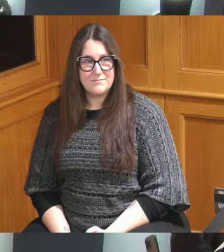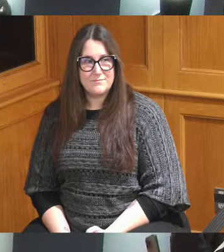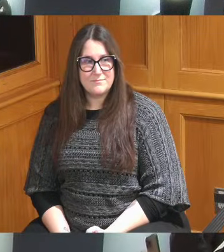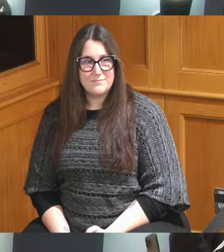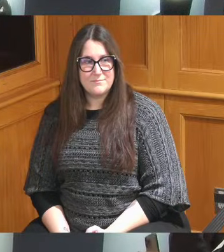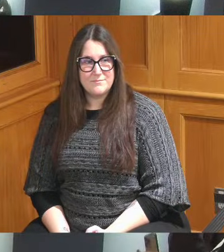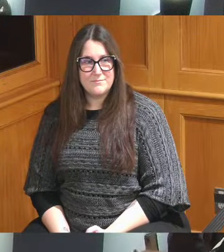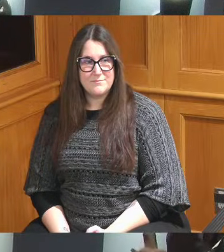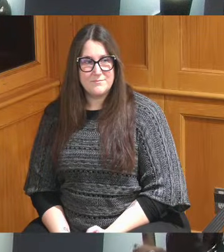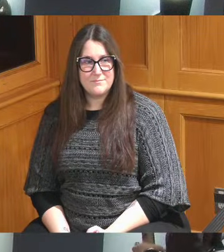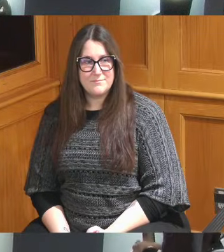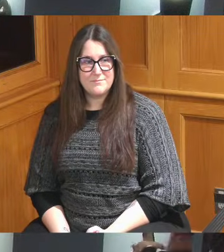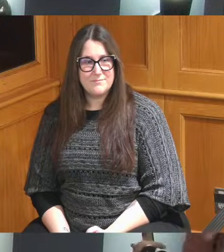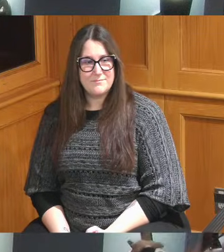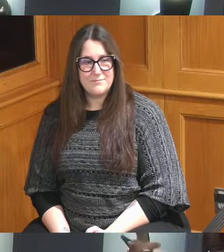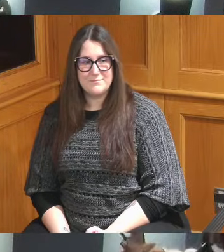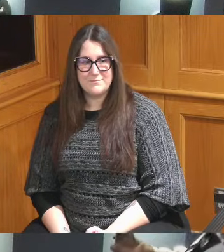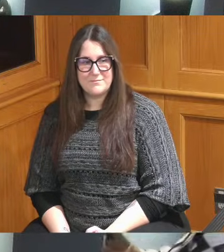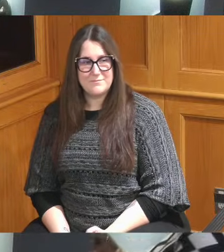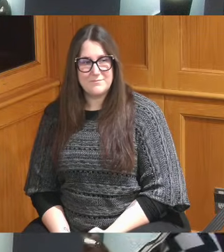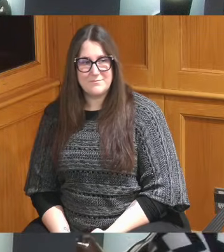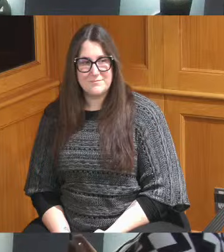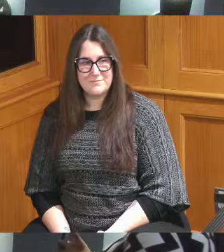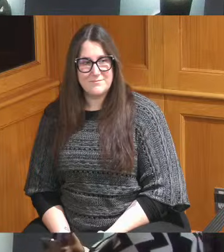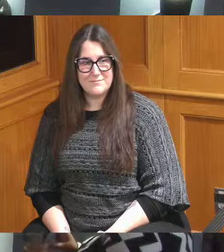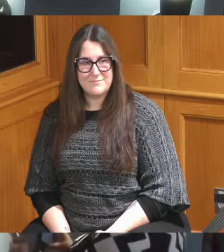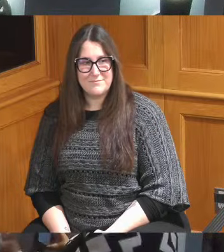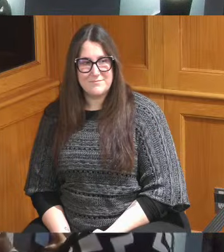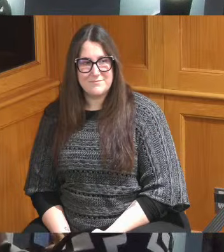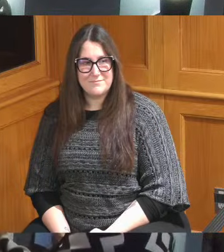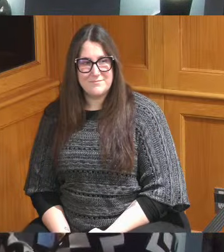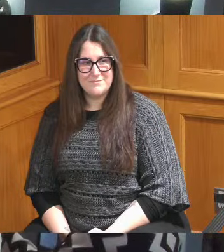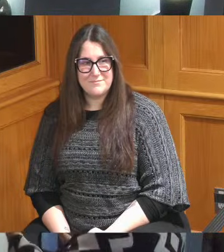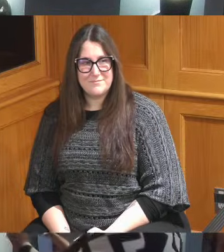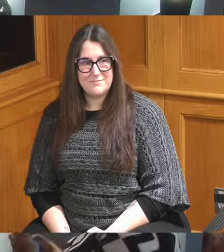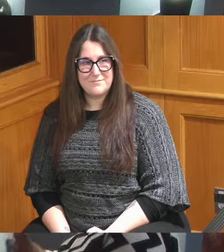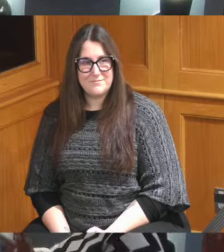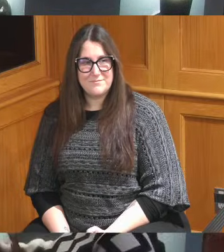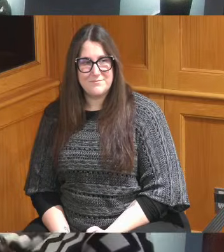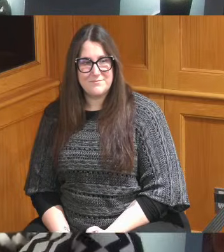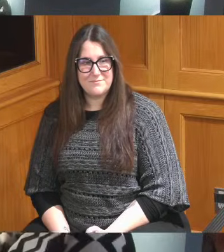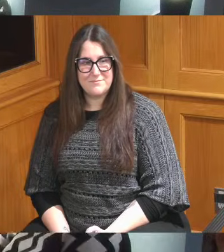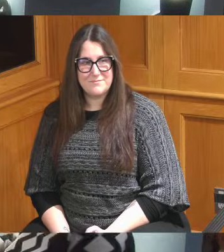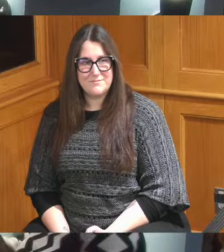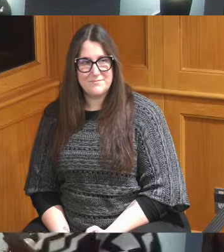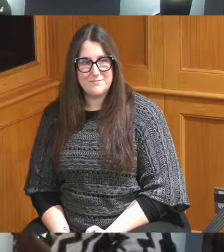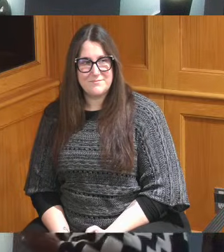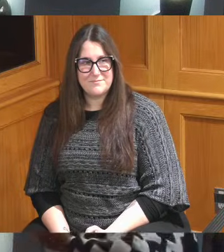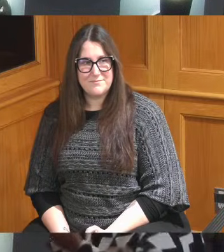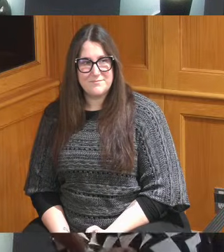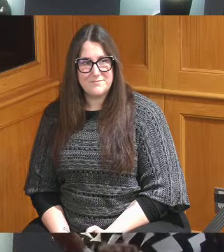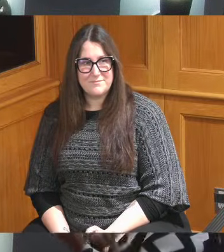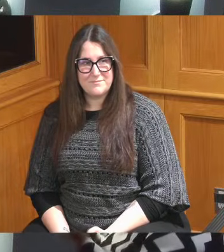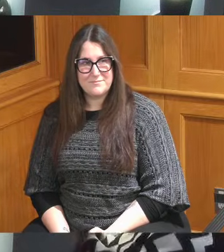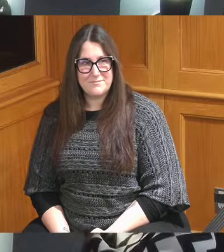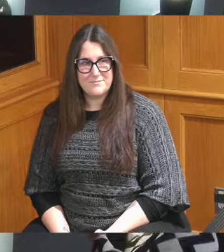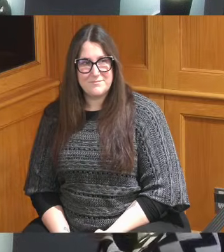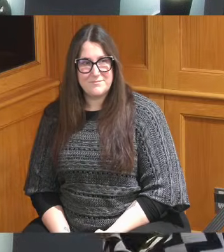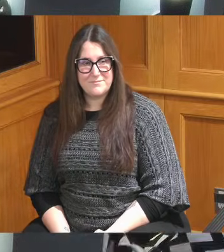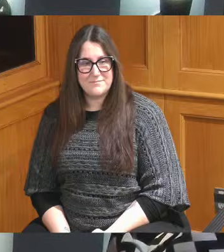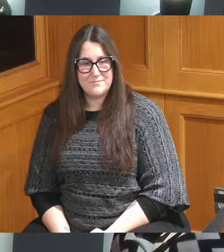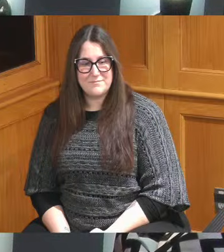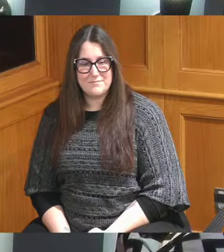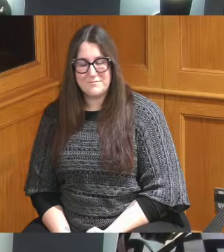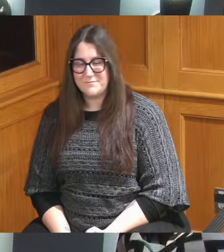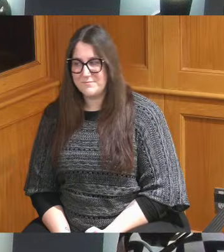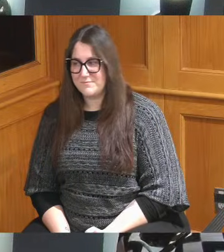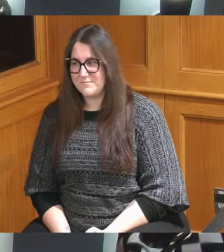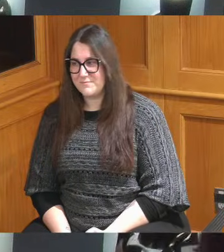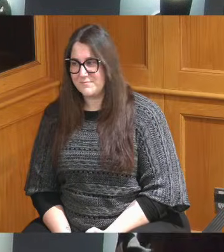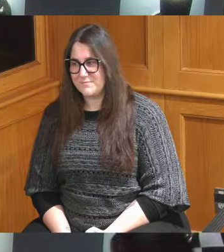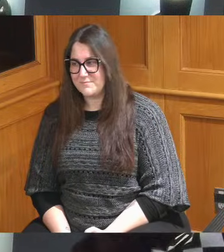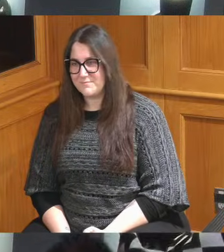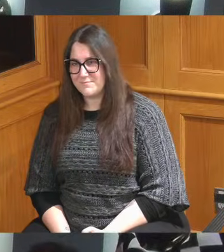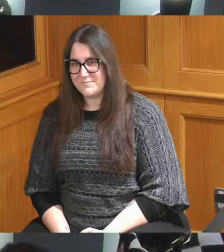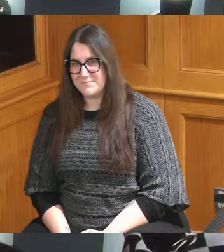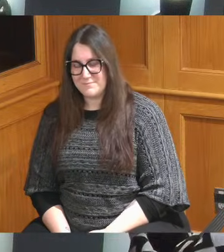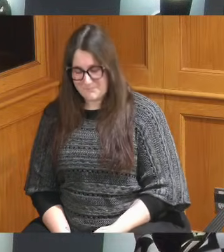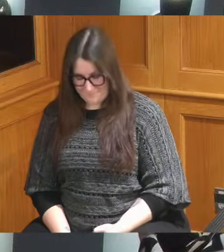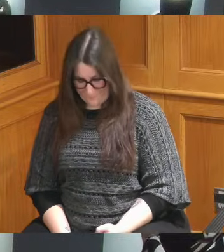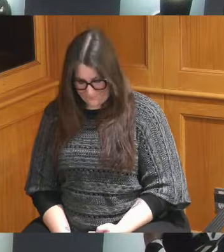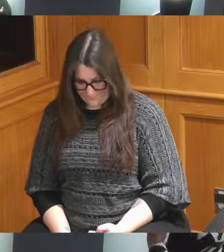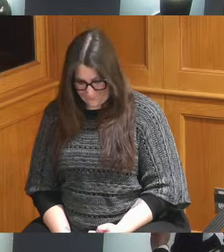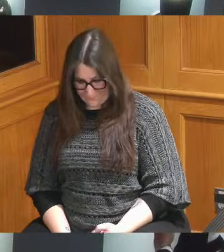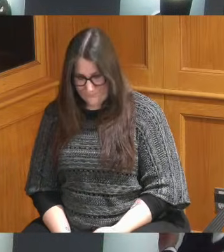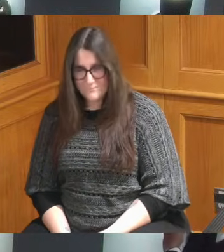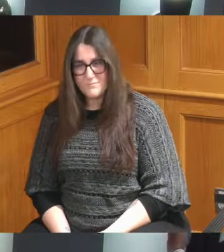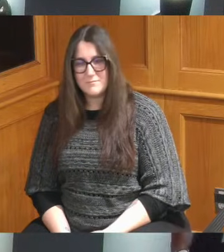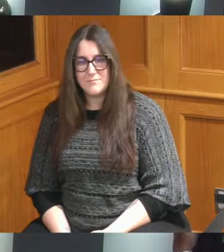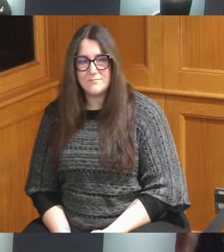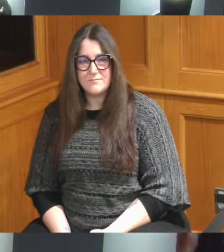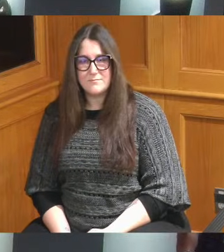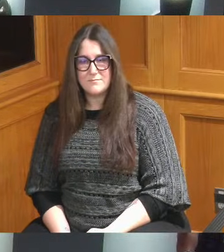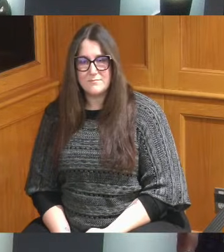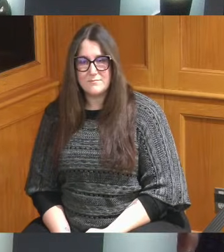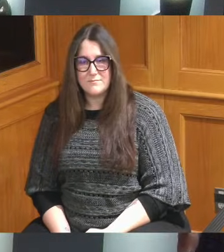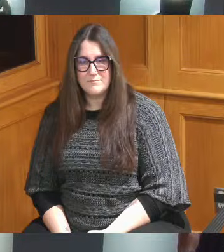you guys.